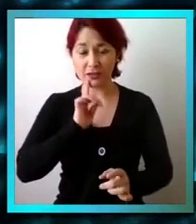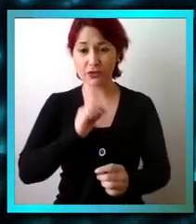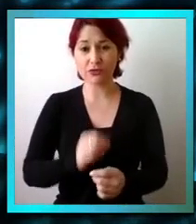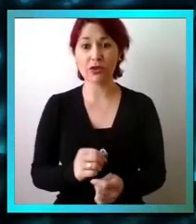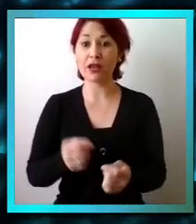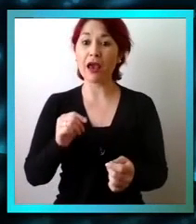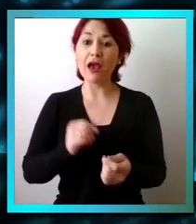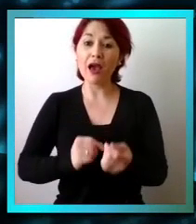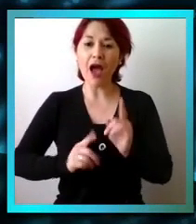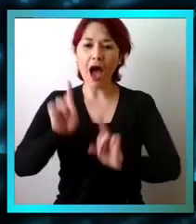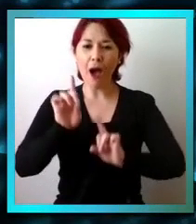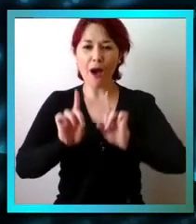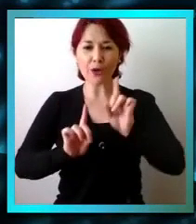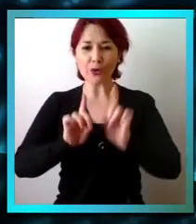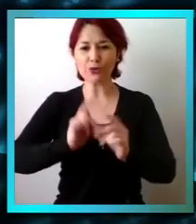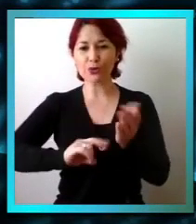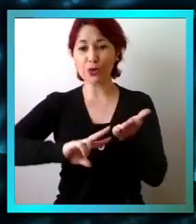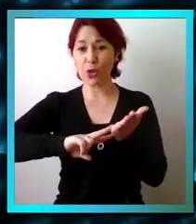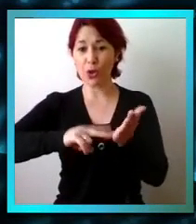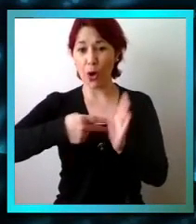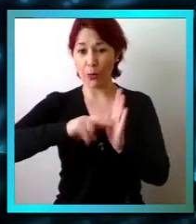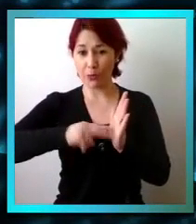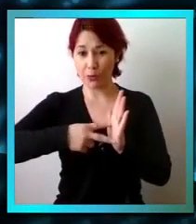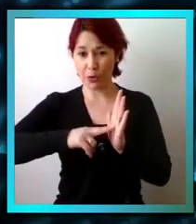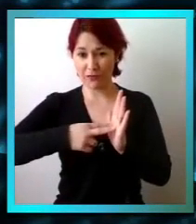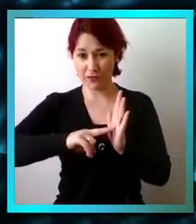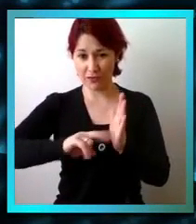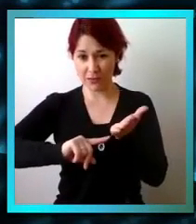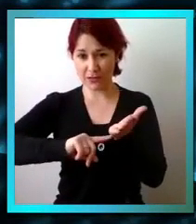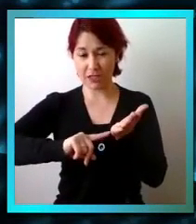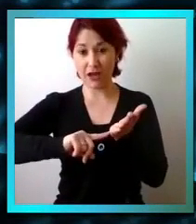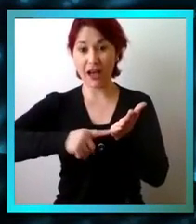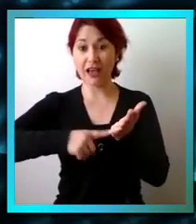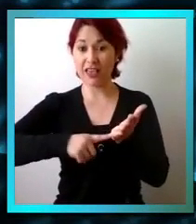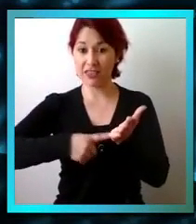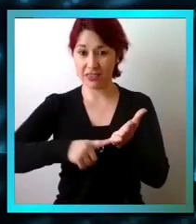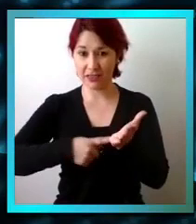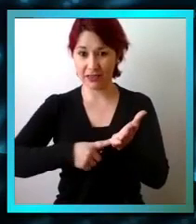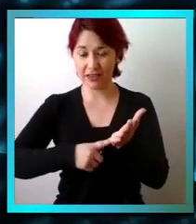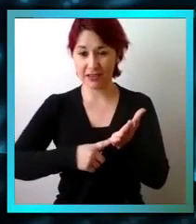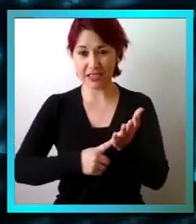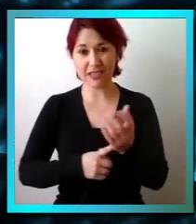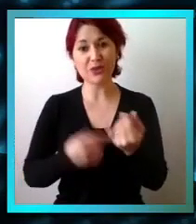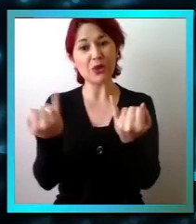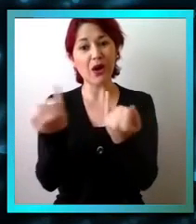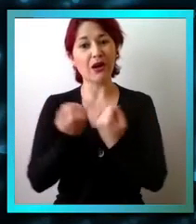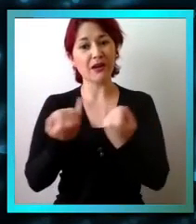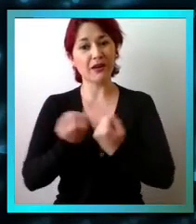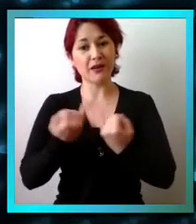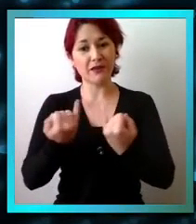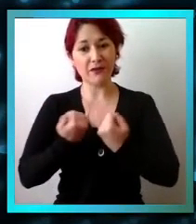highly sophisticated cyber attacks uh but i'm optimistic and we will survive we can handle that